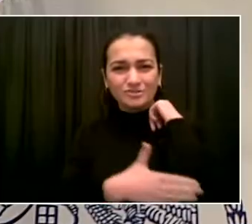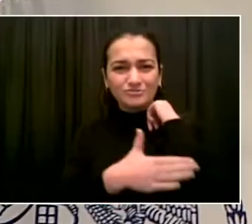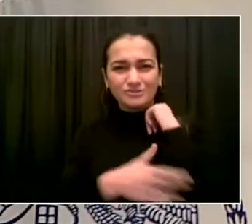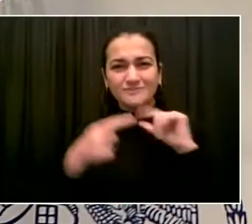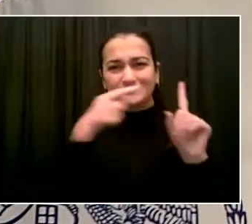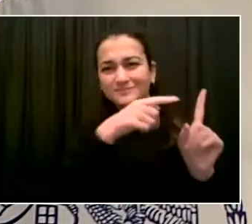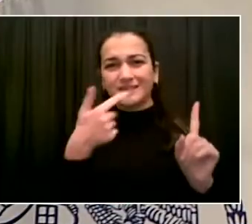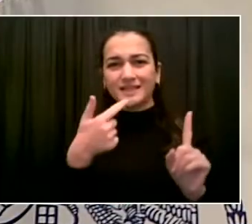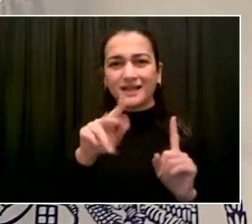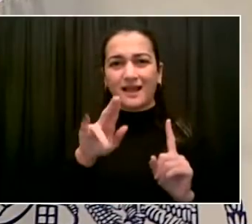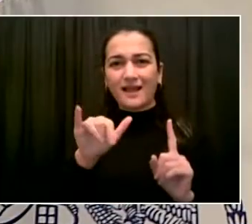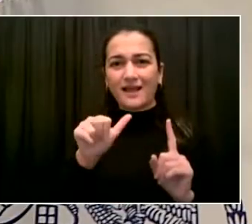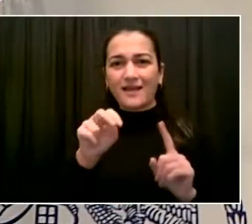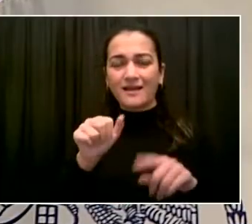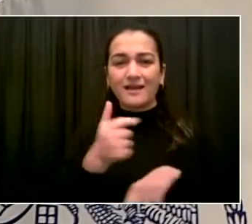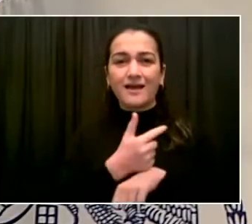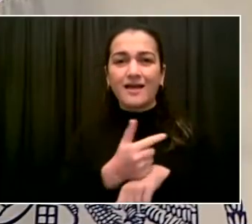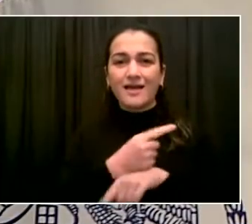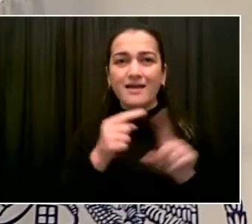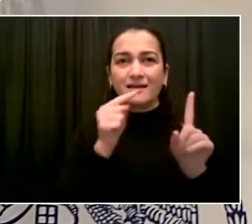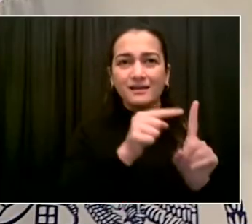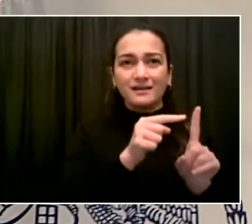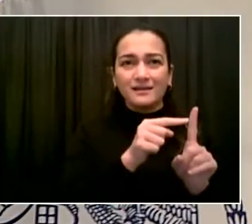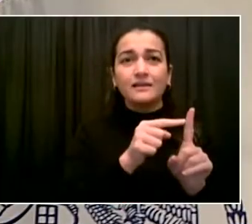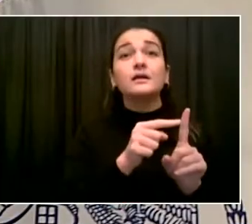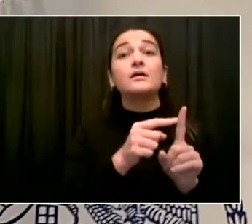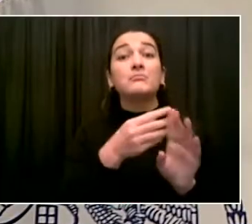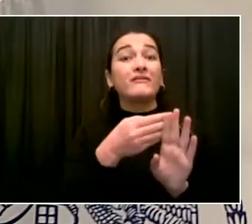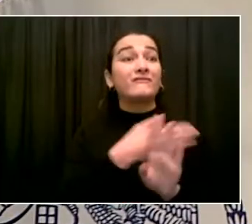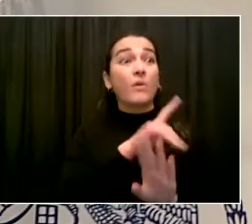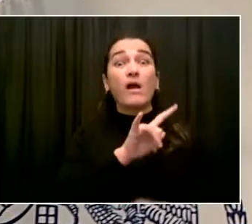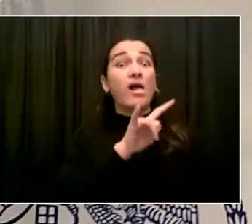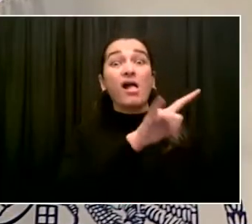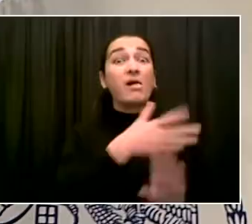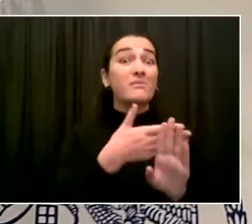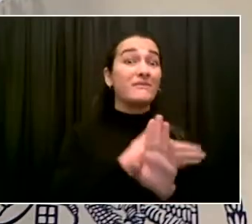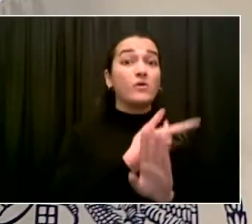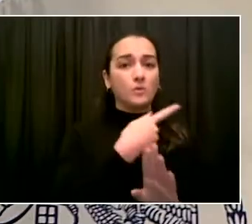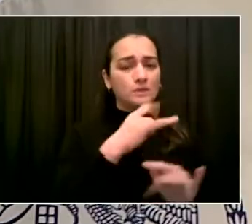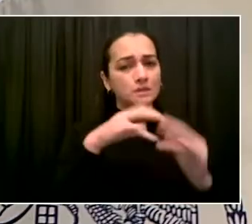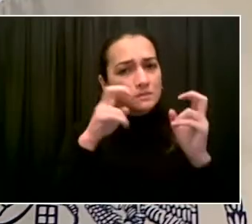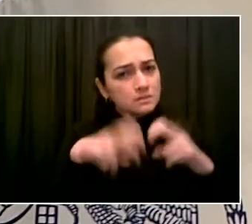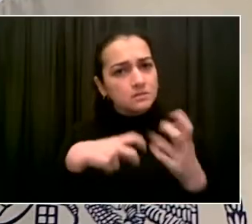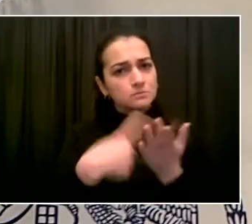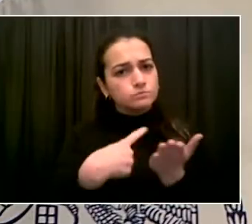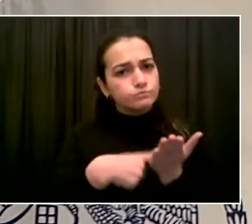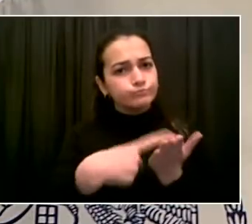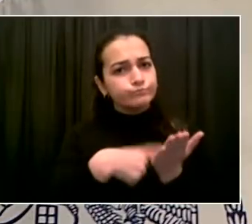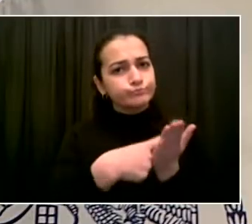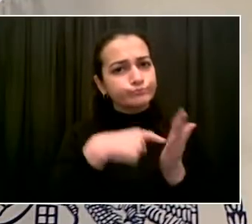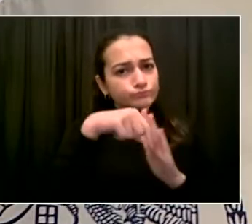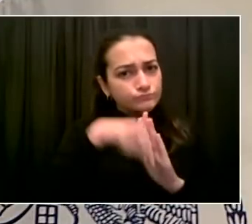CONVERSATIONS WITH THEM AS WE ARE STARTING TO FORMULATE THIS. THE DAY BEFORE HE WAS LEAVING WET A MORE DETAILED